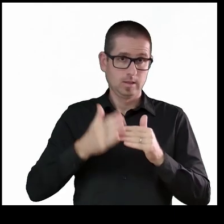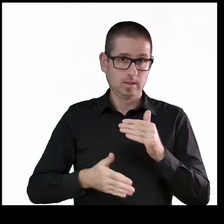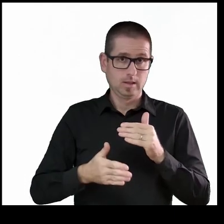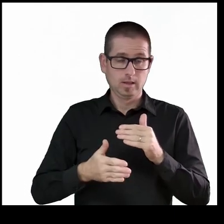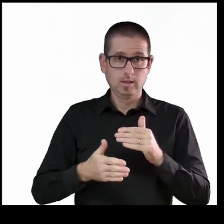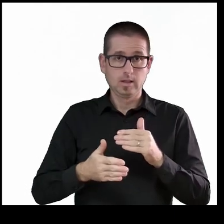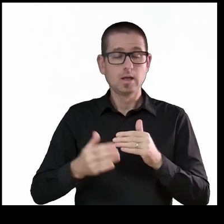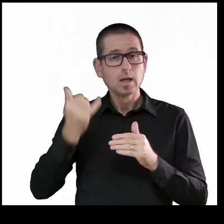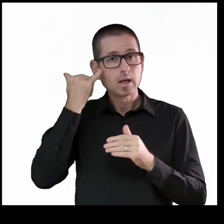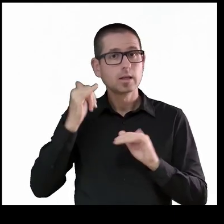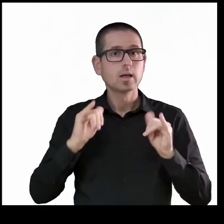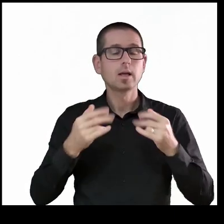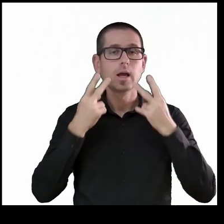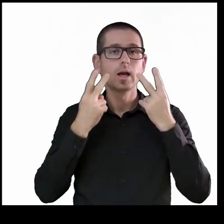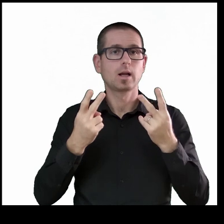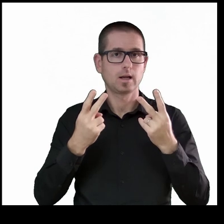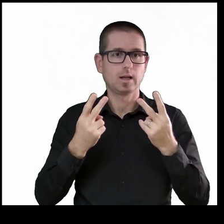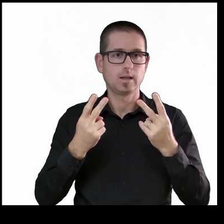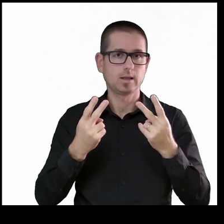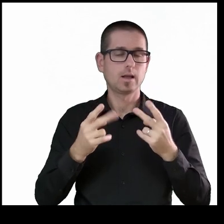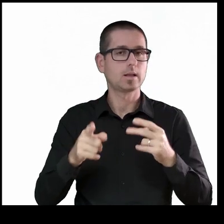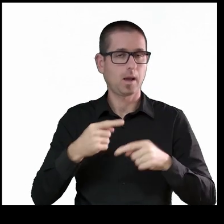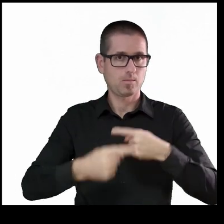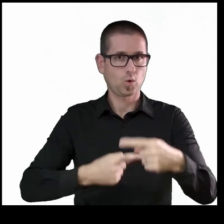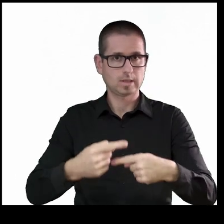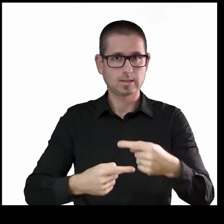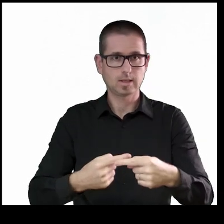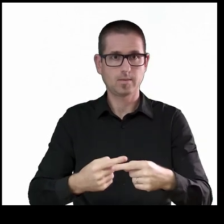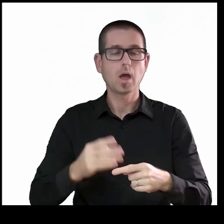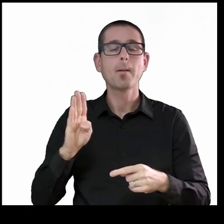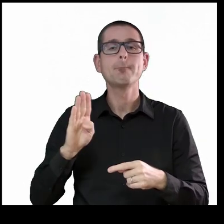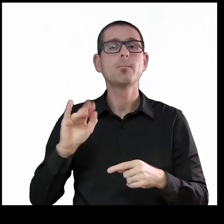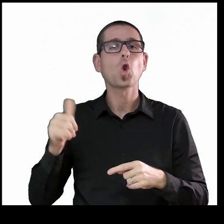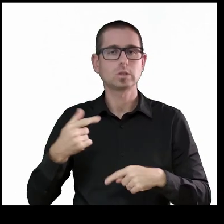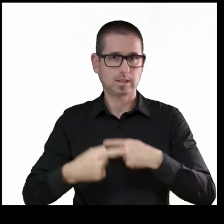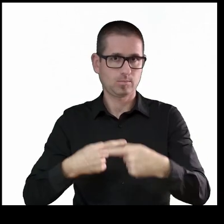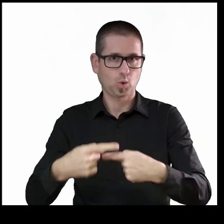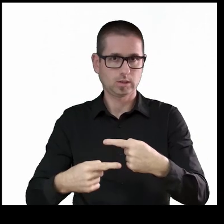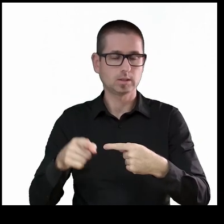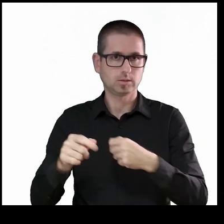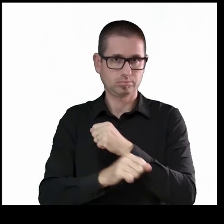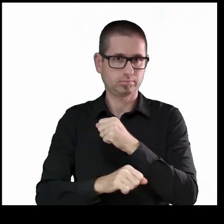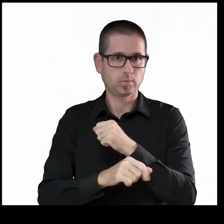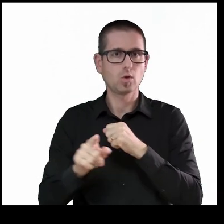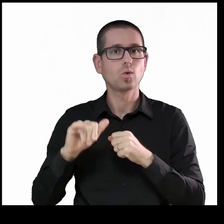idea is about the Bologna Process. The Bologna Process is well